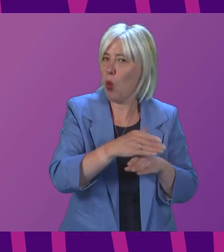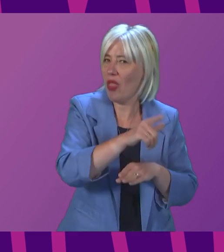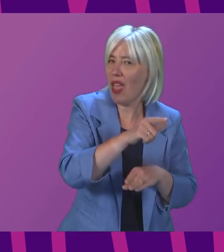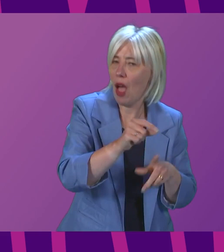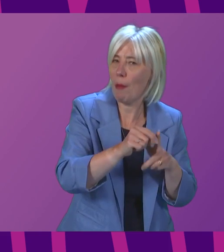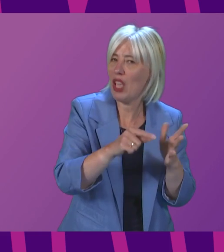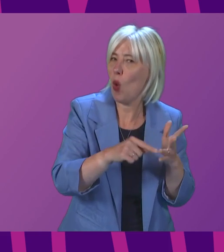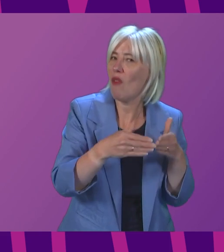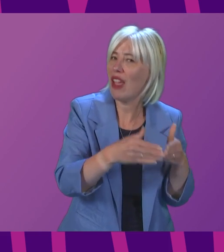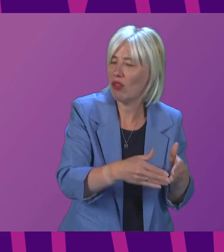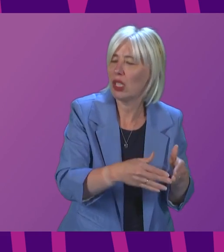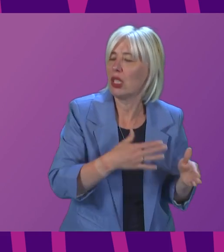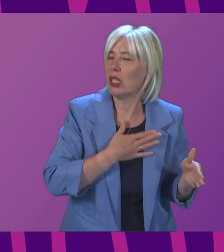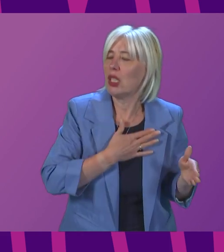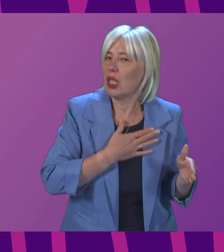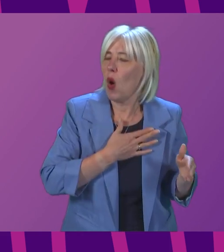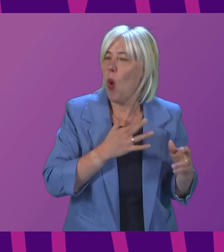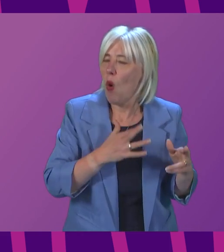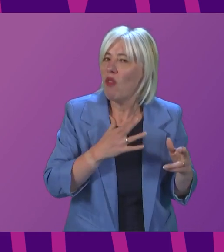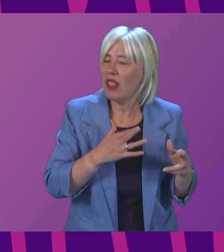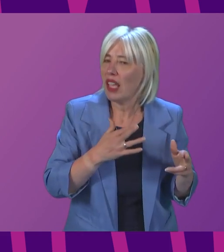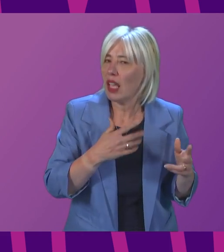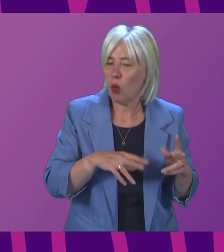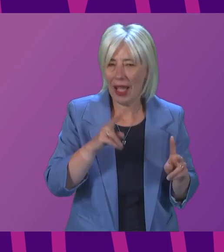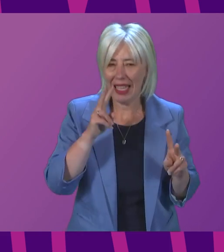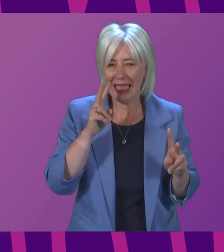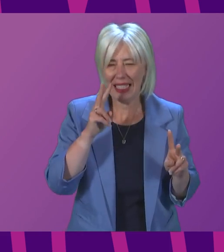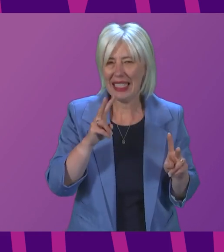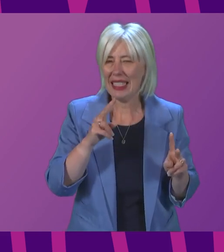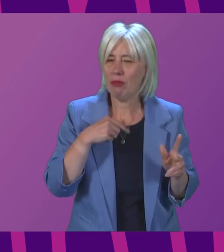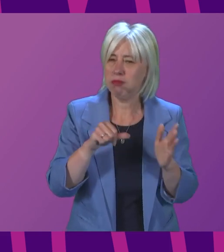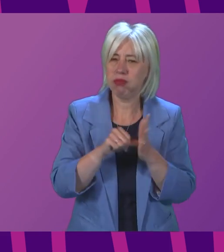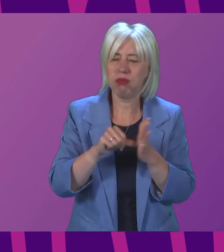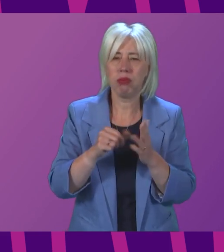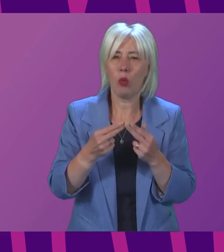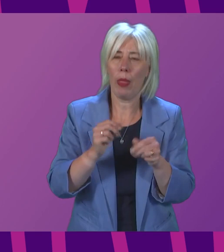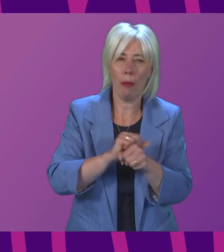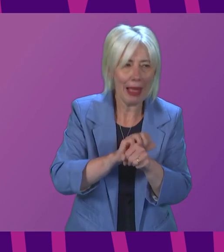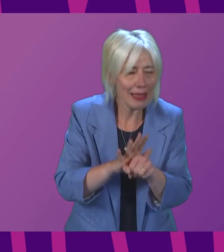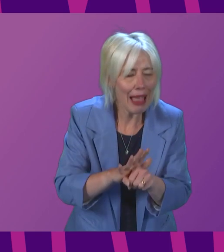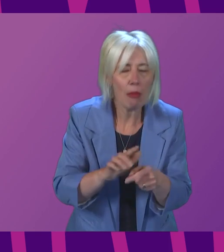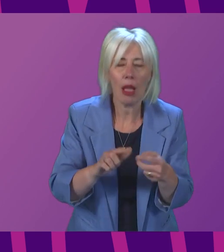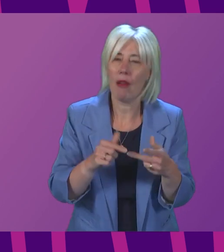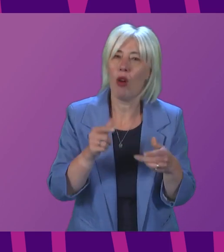I know that, with the pandemic, this has been a difficult time for ferry operators—I do